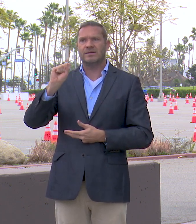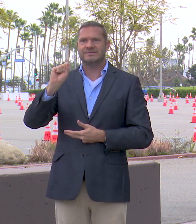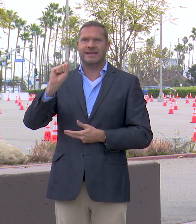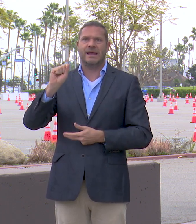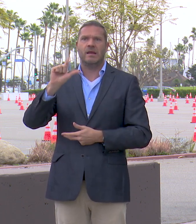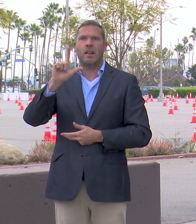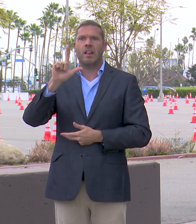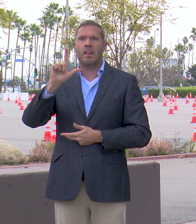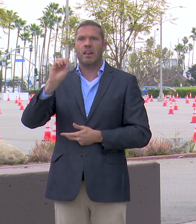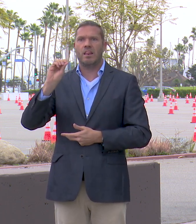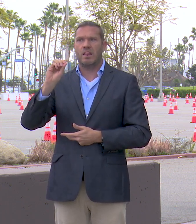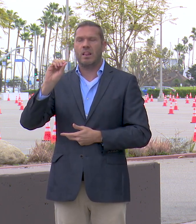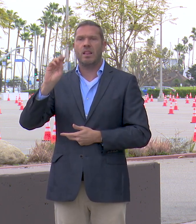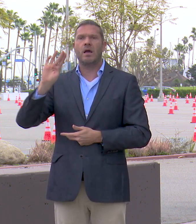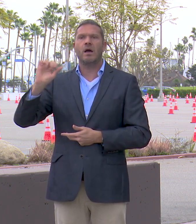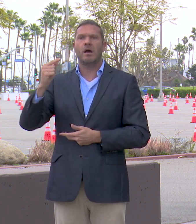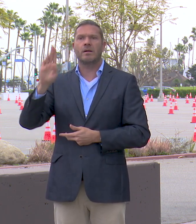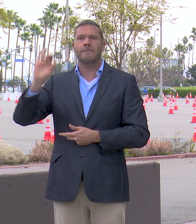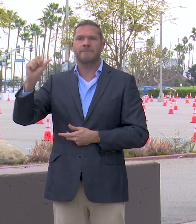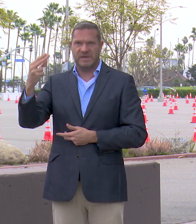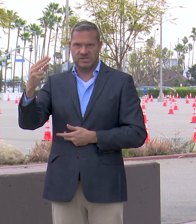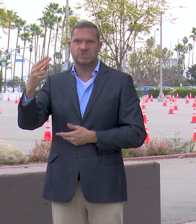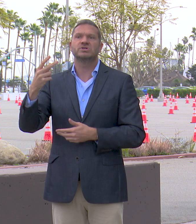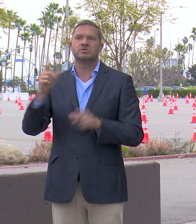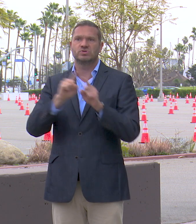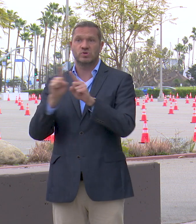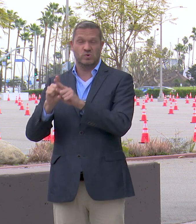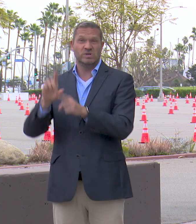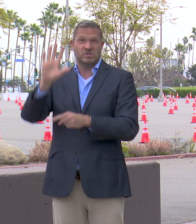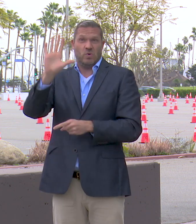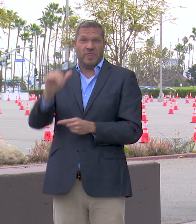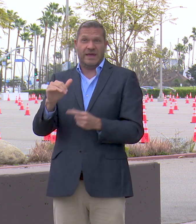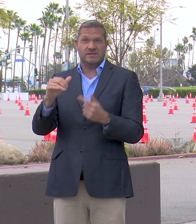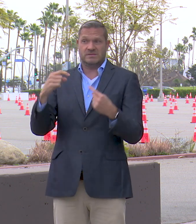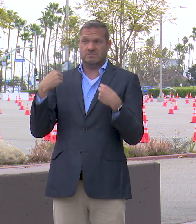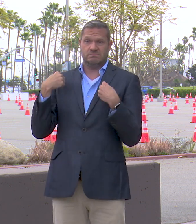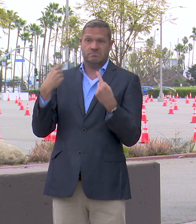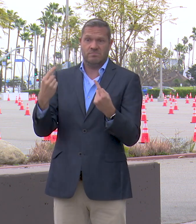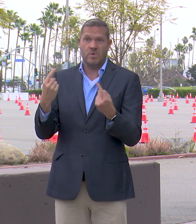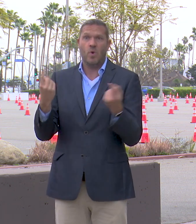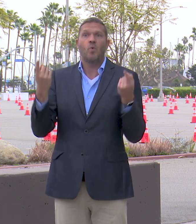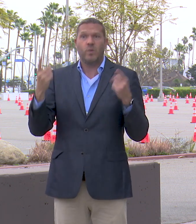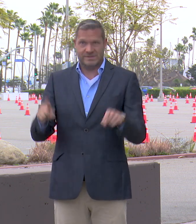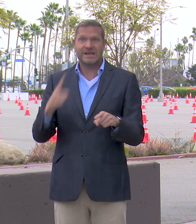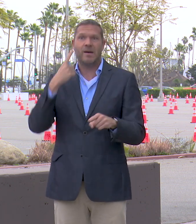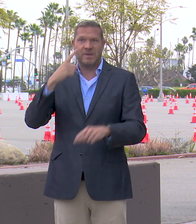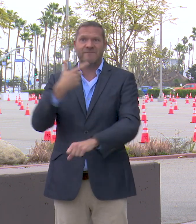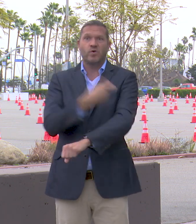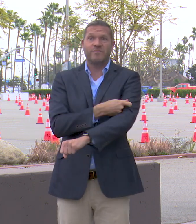And so that is where we're at as far as vaccinations and it's, we are far ahead of course of many